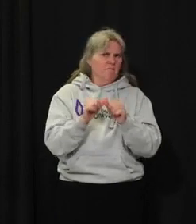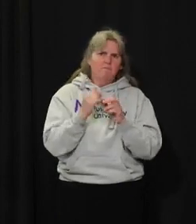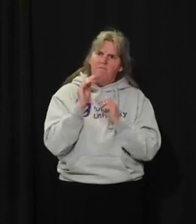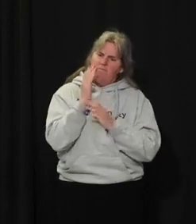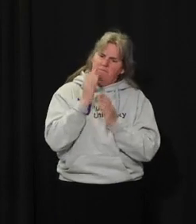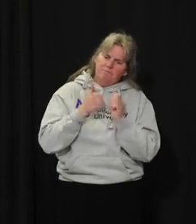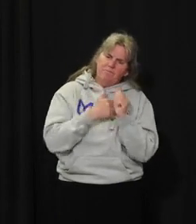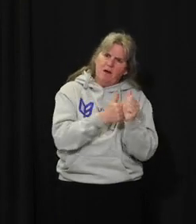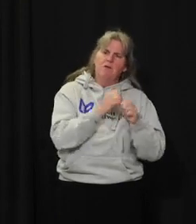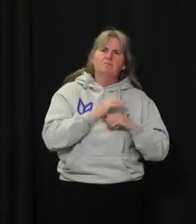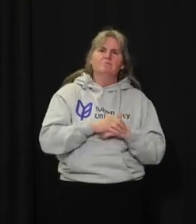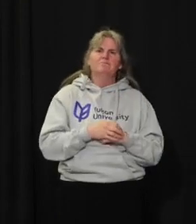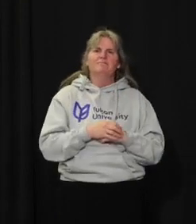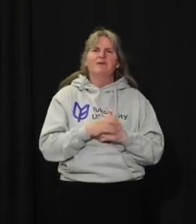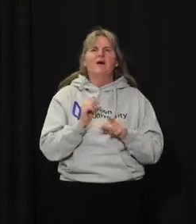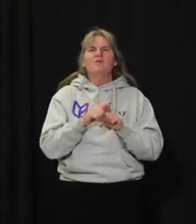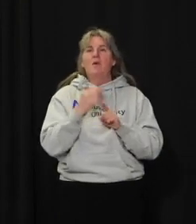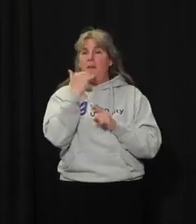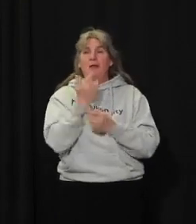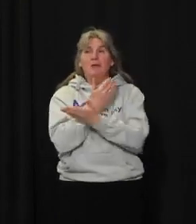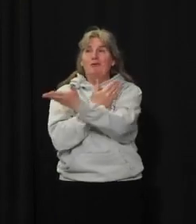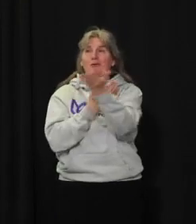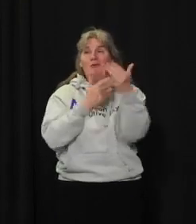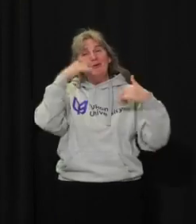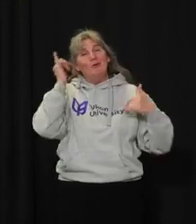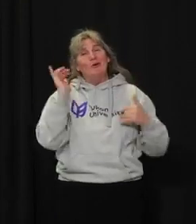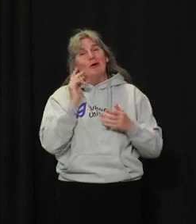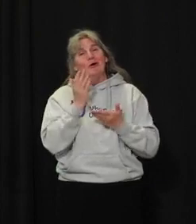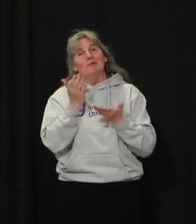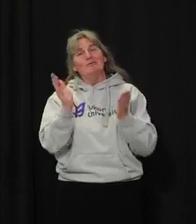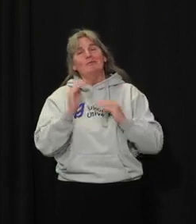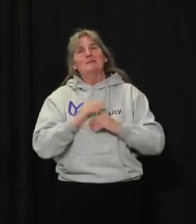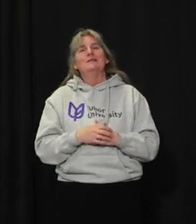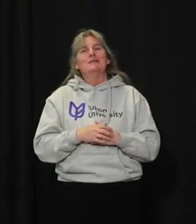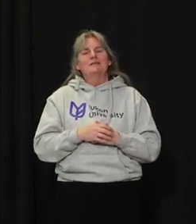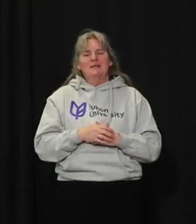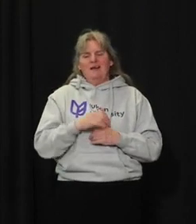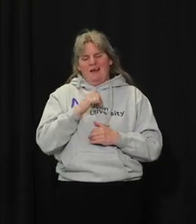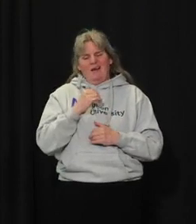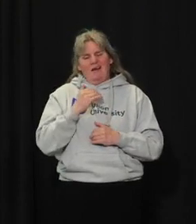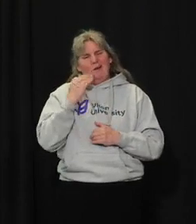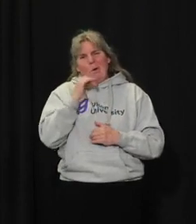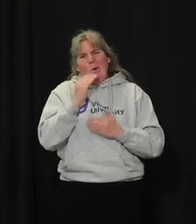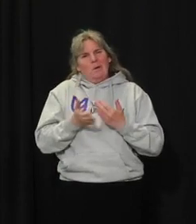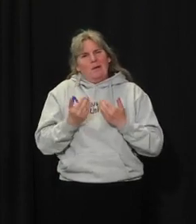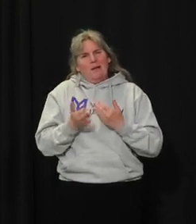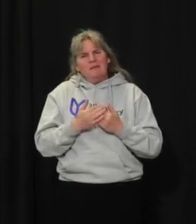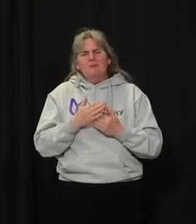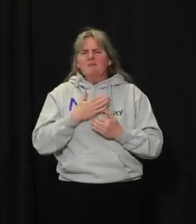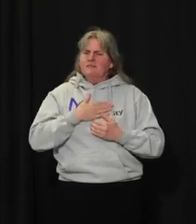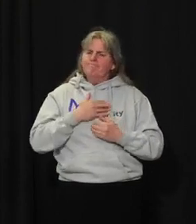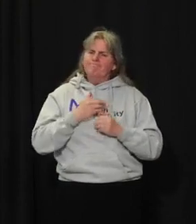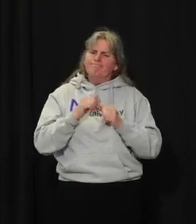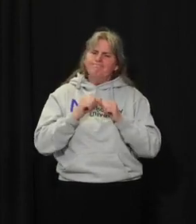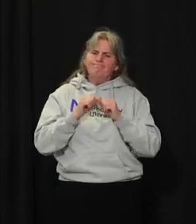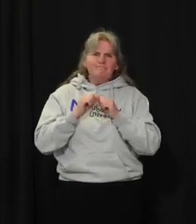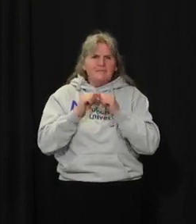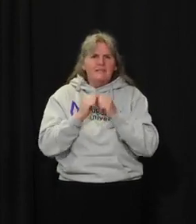And again, Yukoners, thank you very much for your efforts. What we are asking you to do is not easy. Please continue to connect with